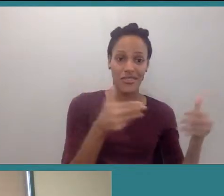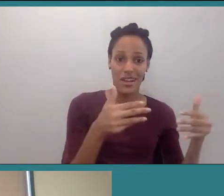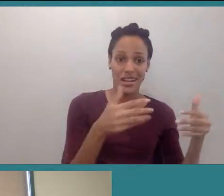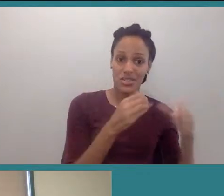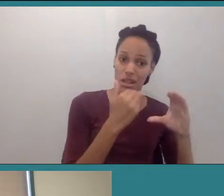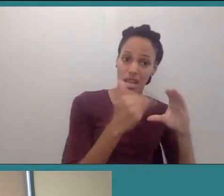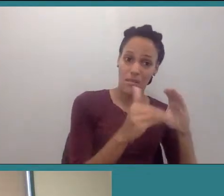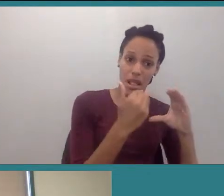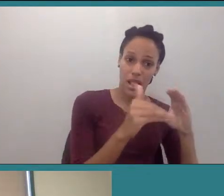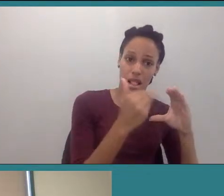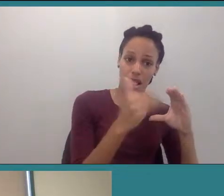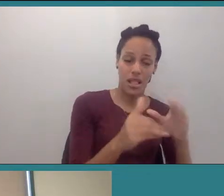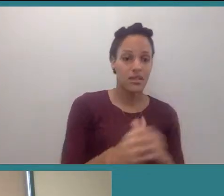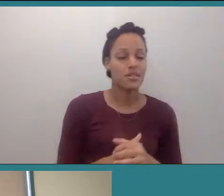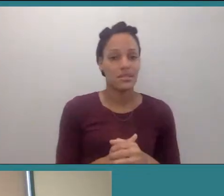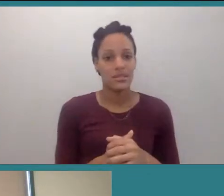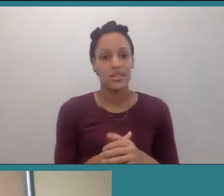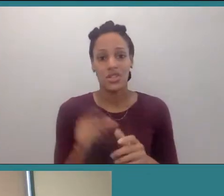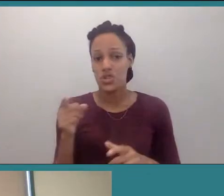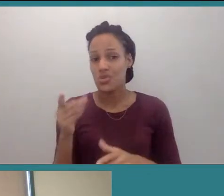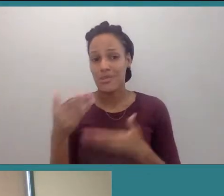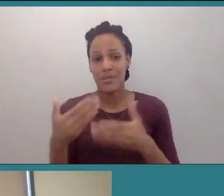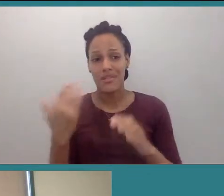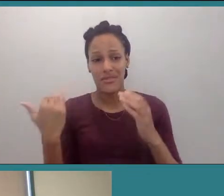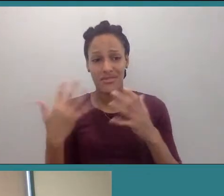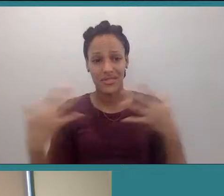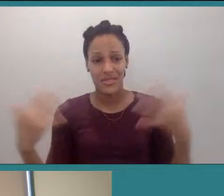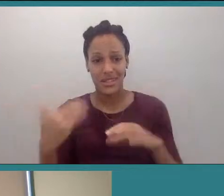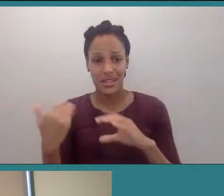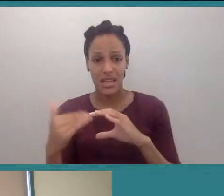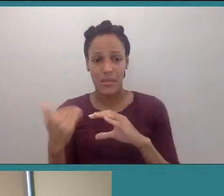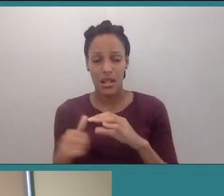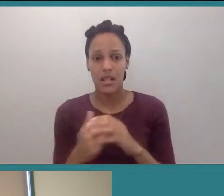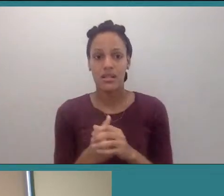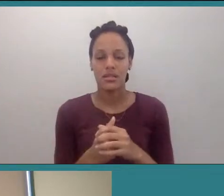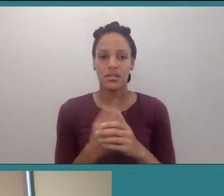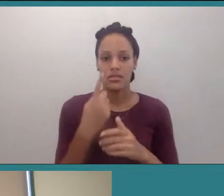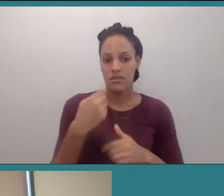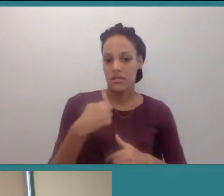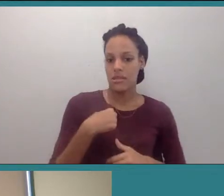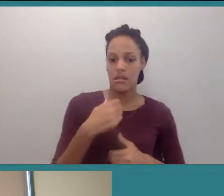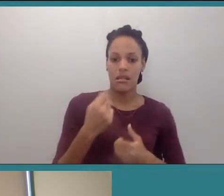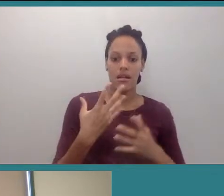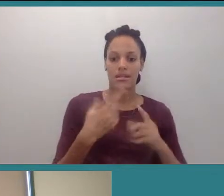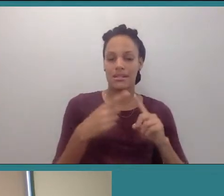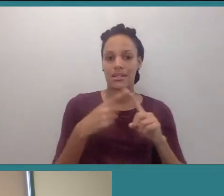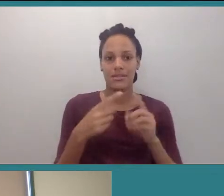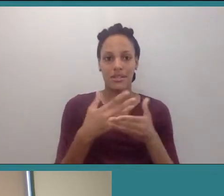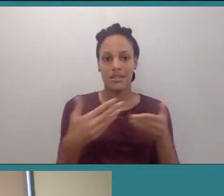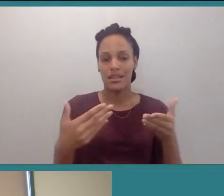like that. How did you overcome the "imposter syndrome"?